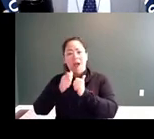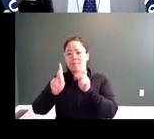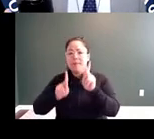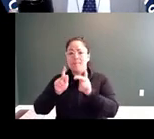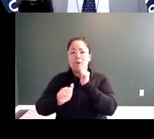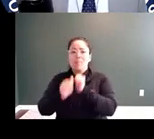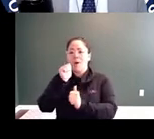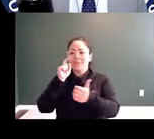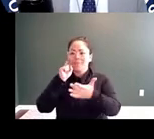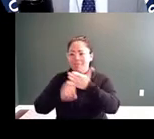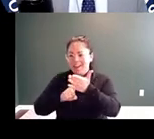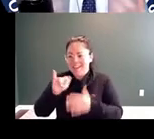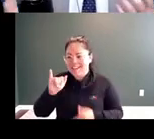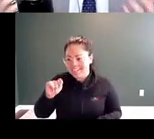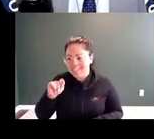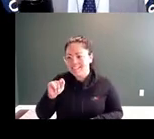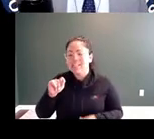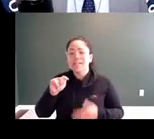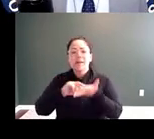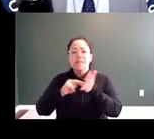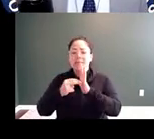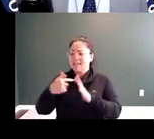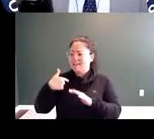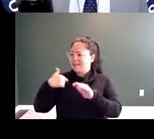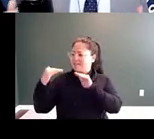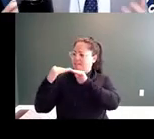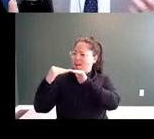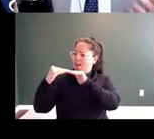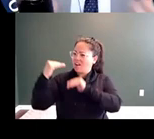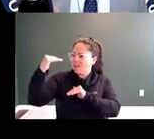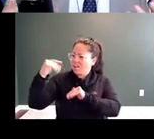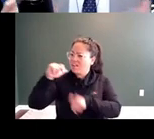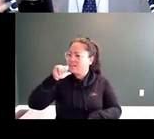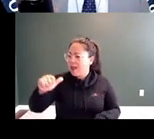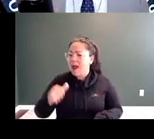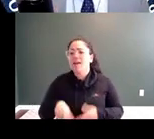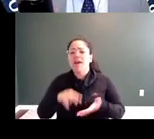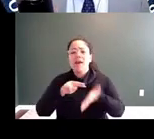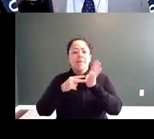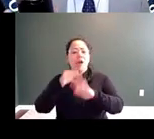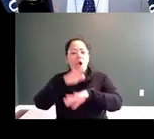in the first place, and that's disparate treatment. All right? It's when it's intentional discrimination.